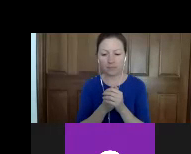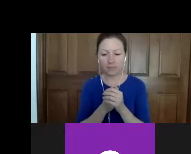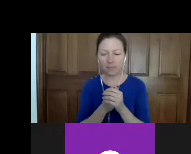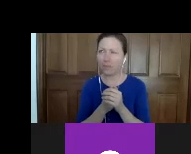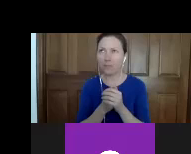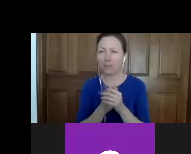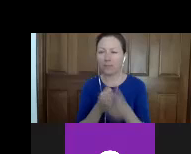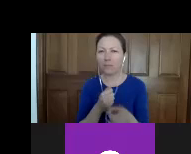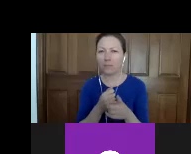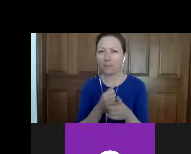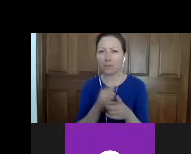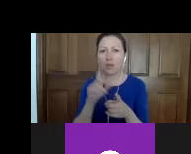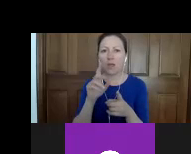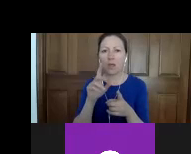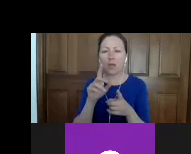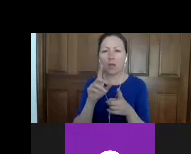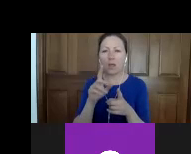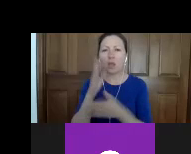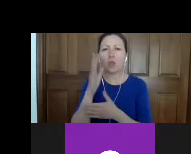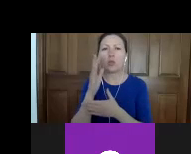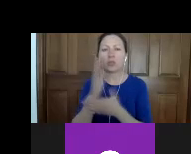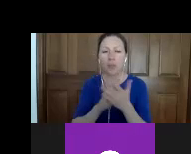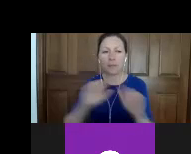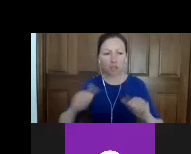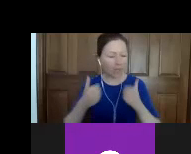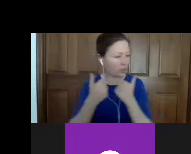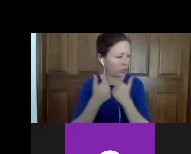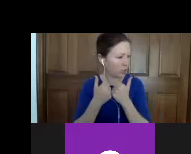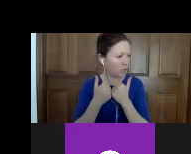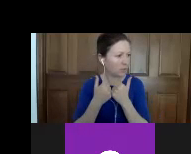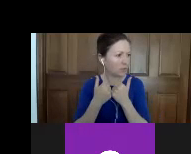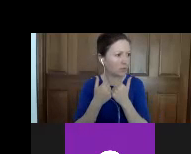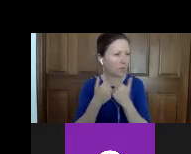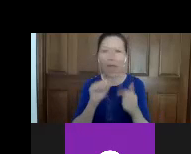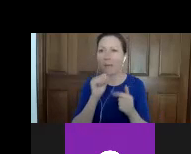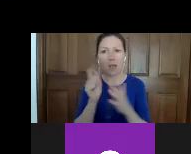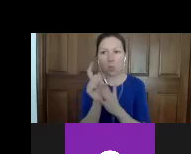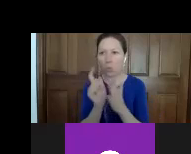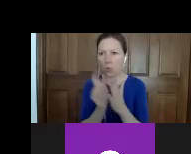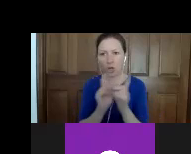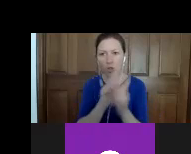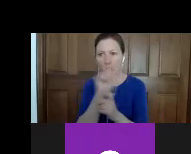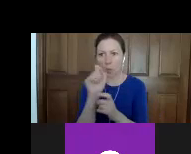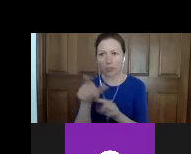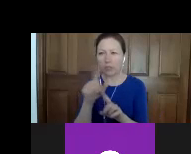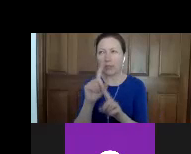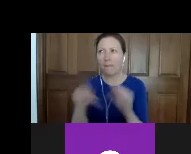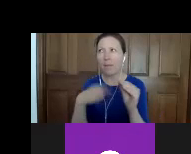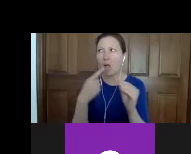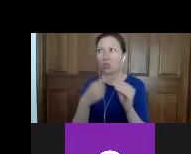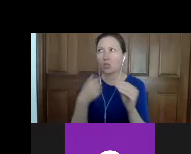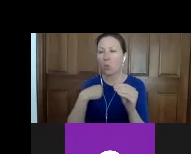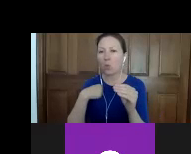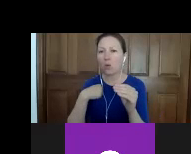That's a challenge. That's a challenge. I'm not a lawyer. Not legal advice. So first of